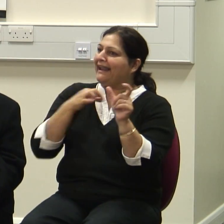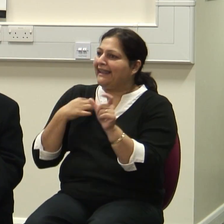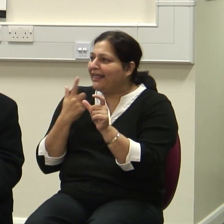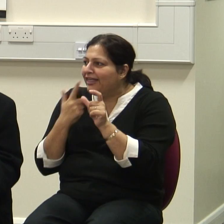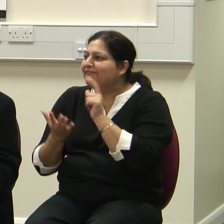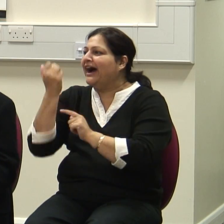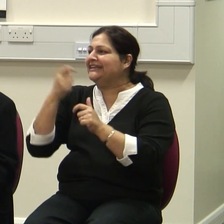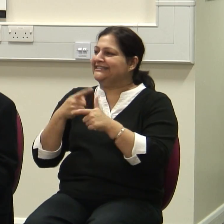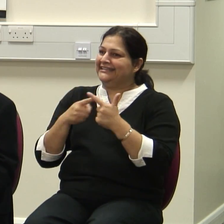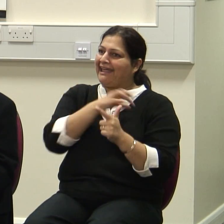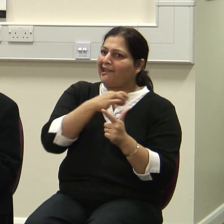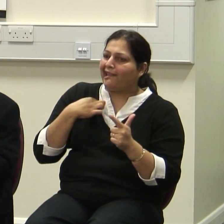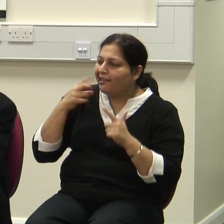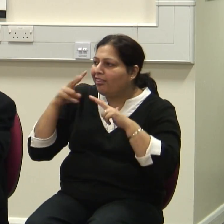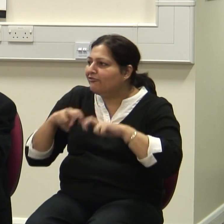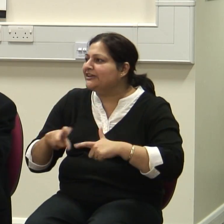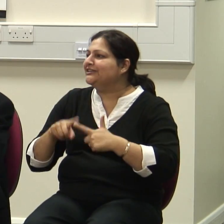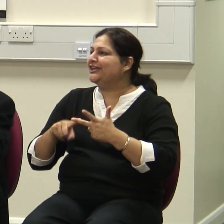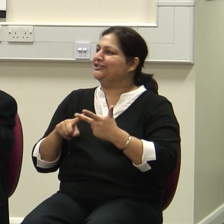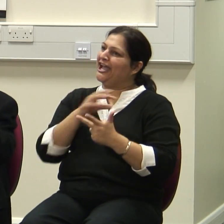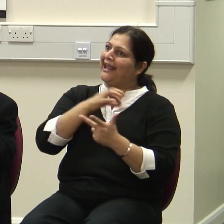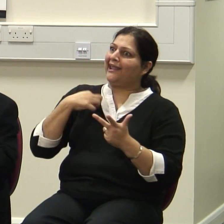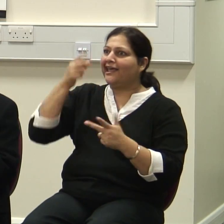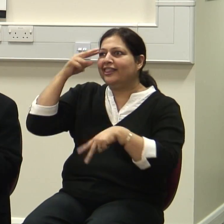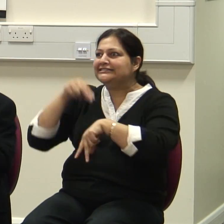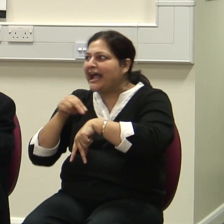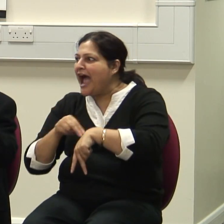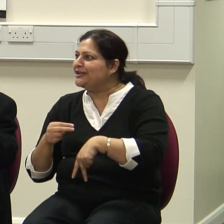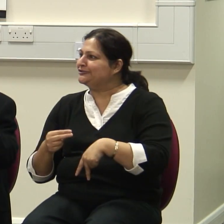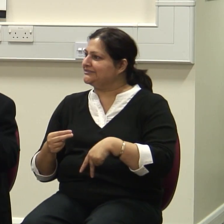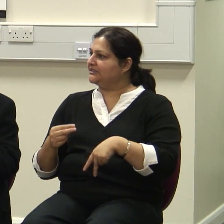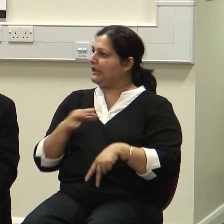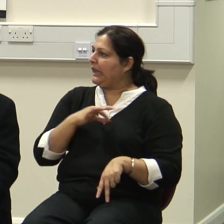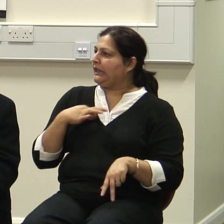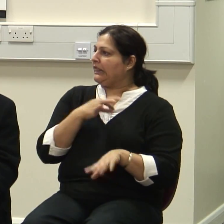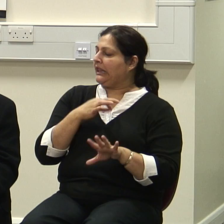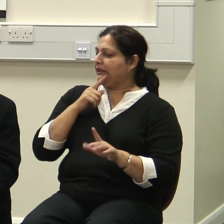clinical psychology, clinical this – you add that word – boom – nobody can touch you.